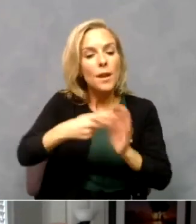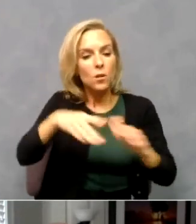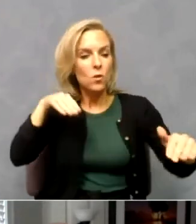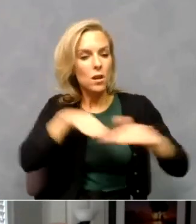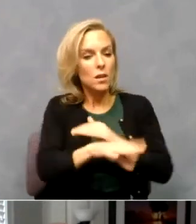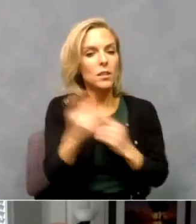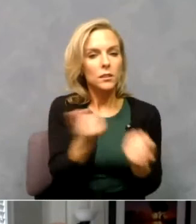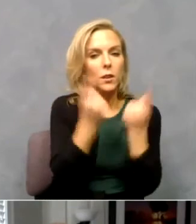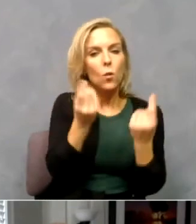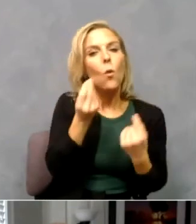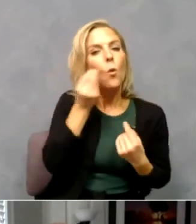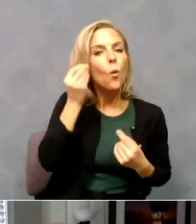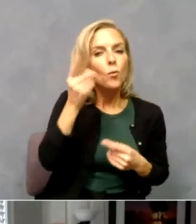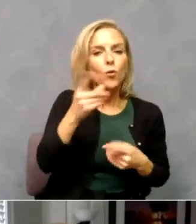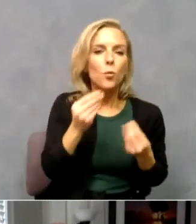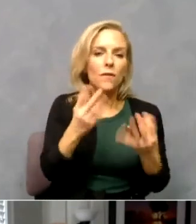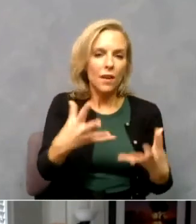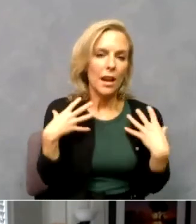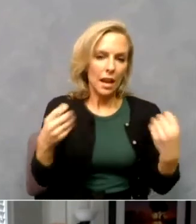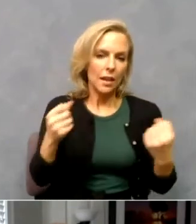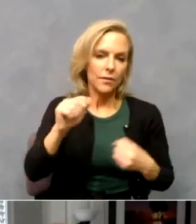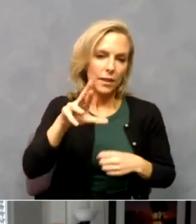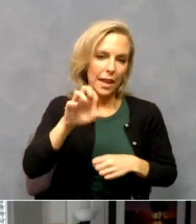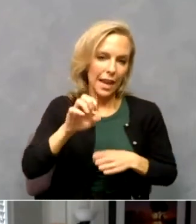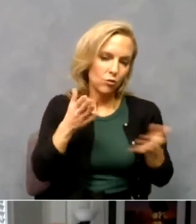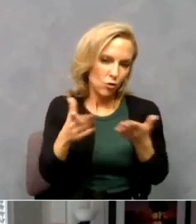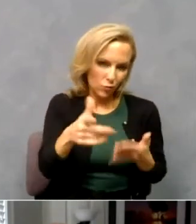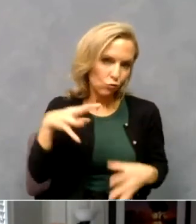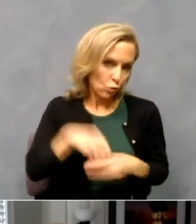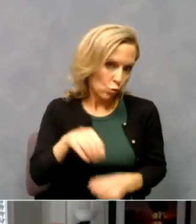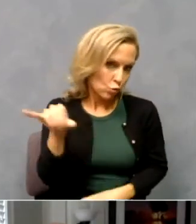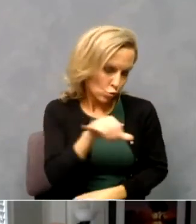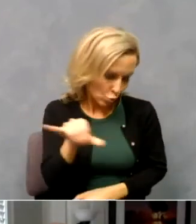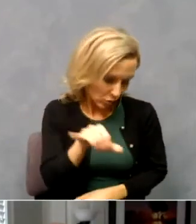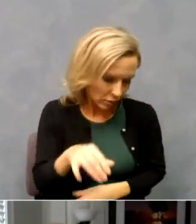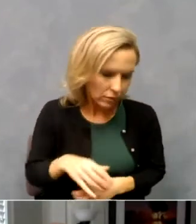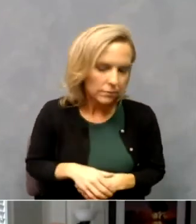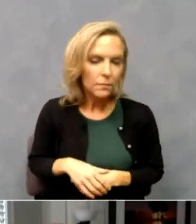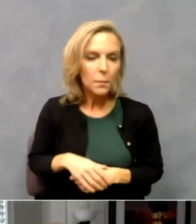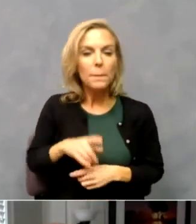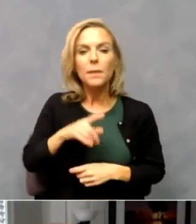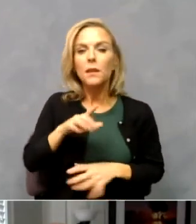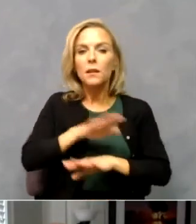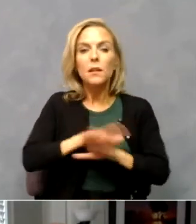care services, you're included, too. It is not specific to your role. This is